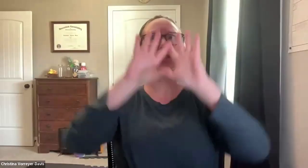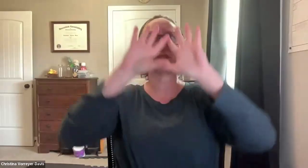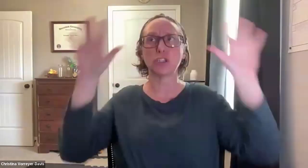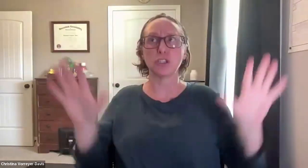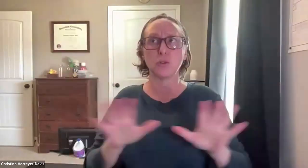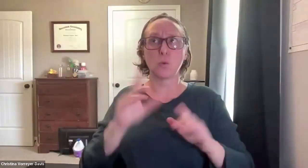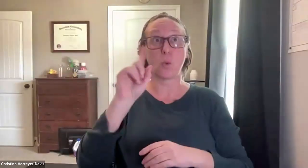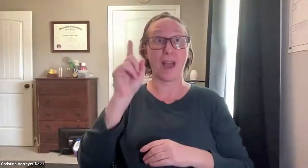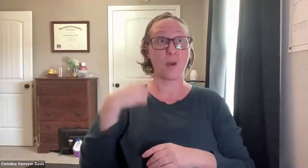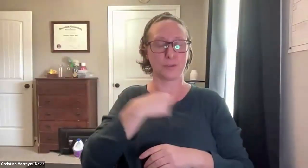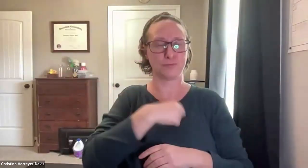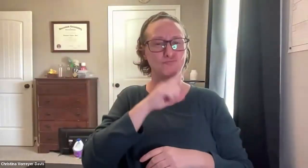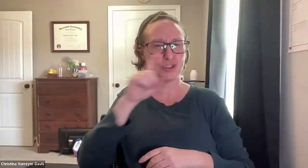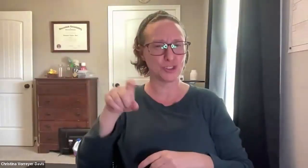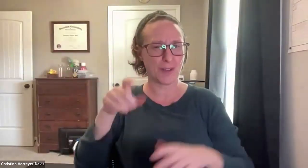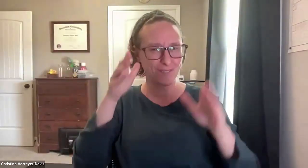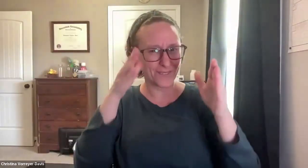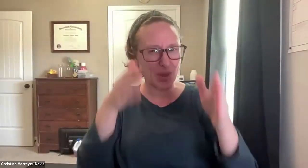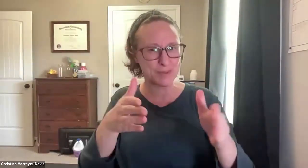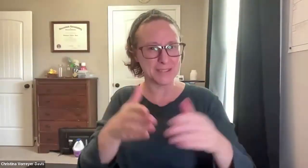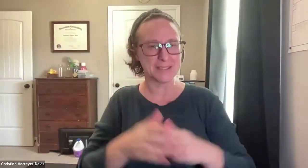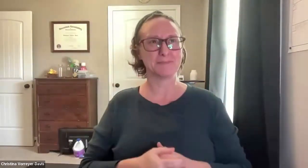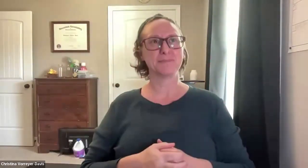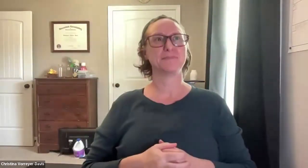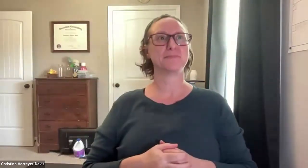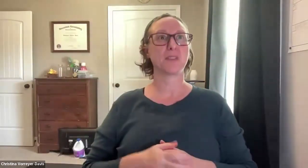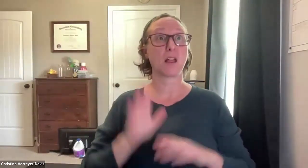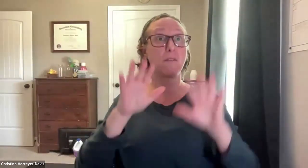Before they can even understand the full picture and where one really needs to focus.